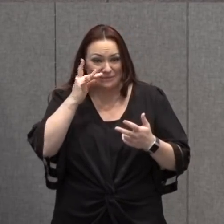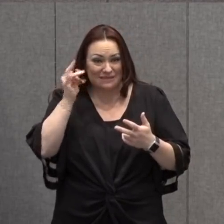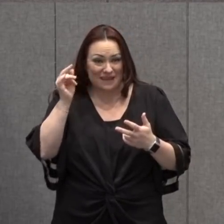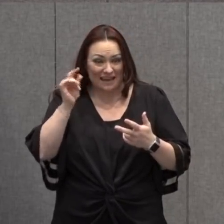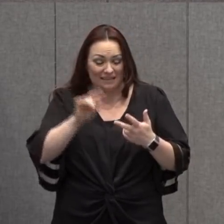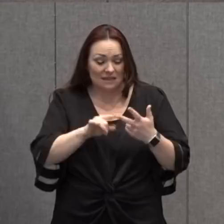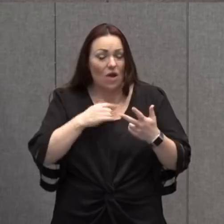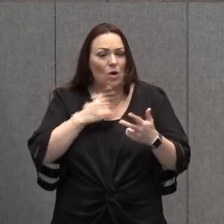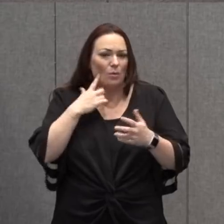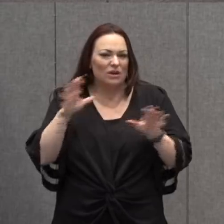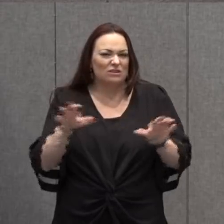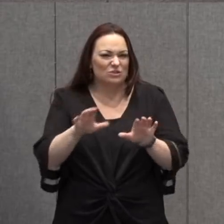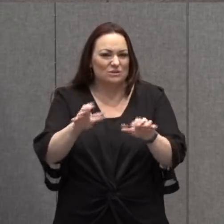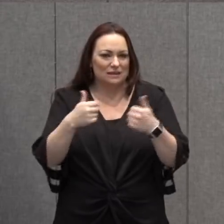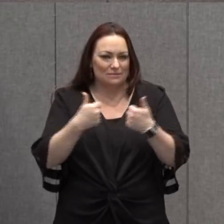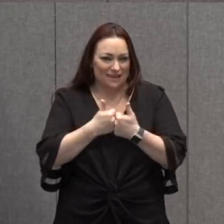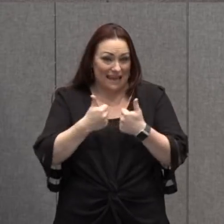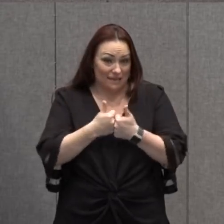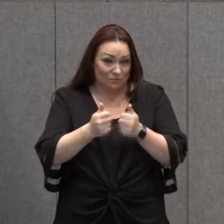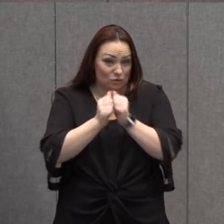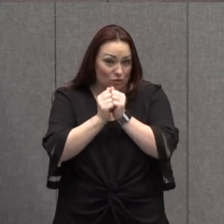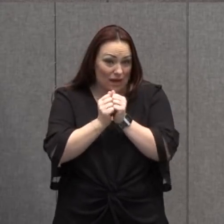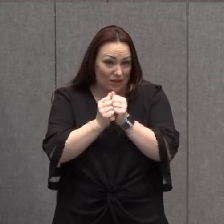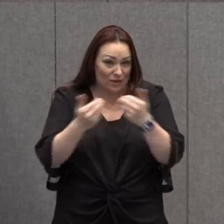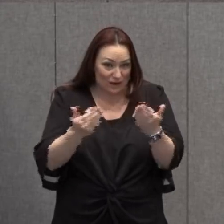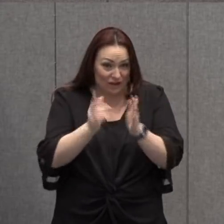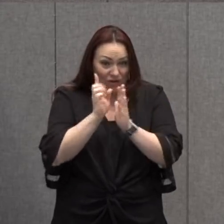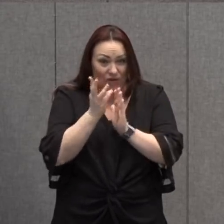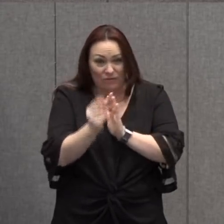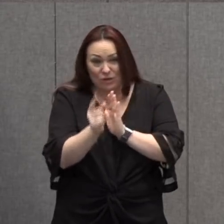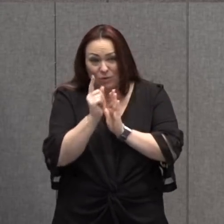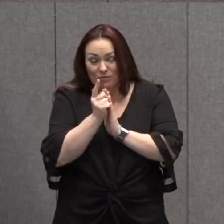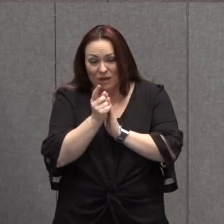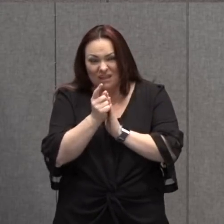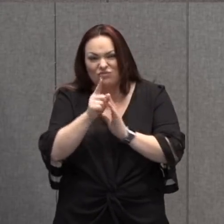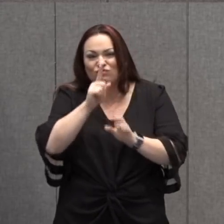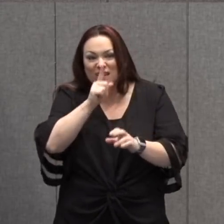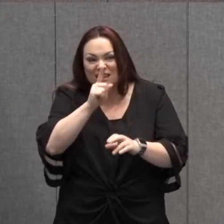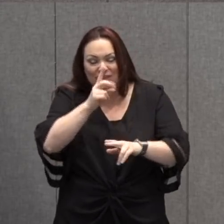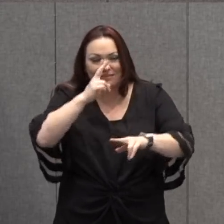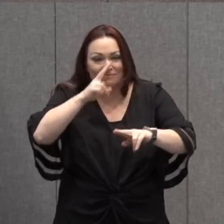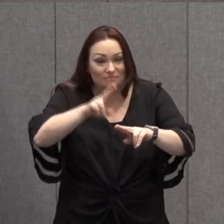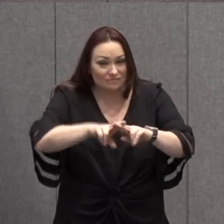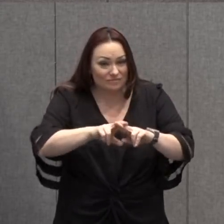doing together here in just a few minutes, and they're gonna be really fun, and so I hope you are